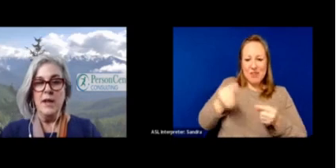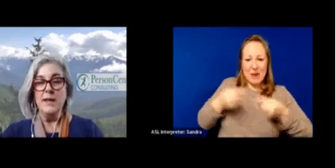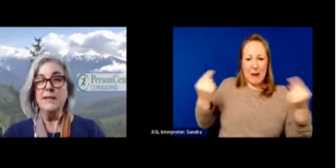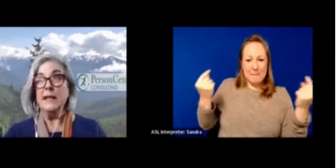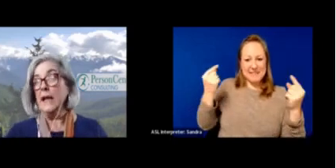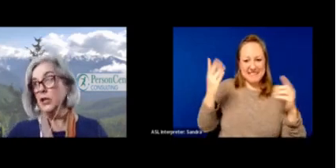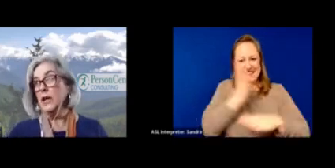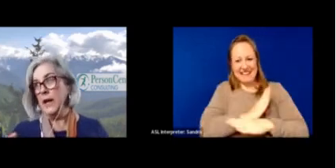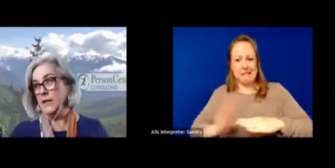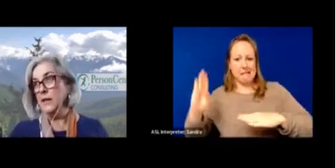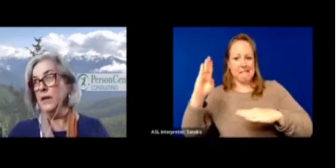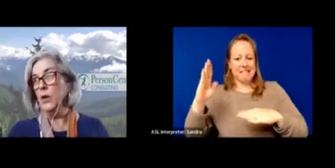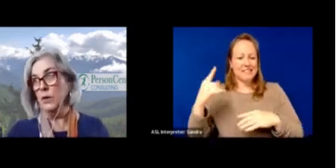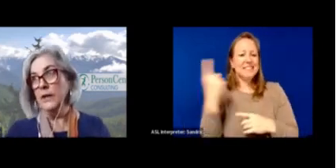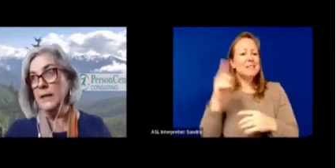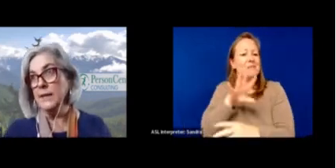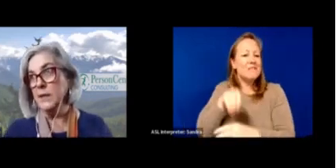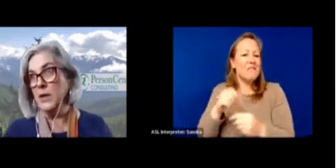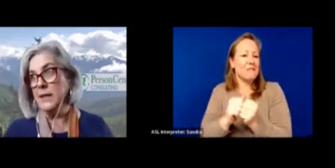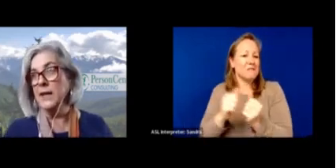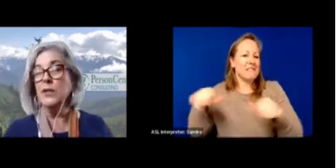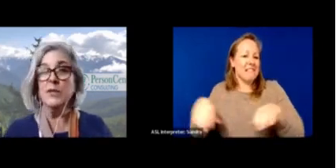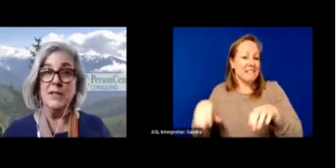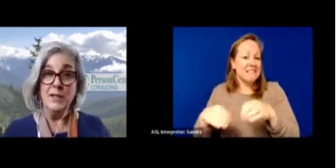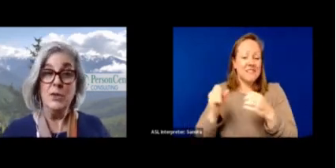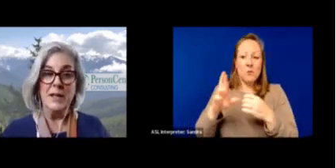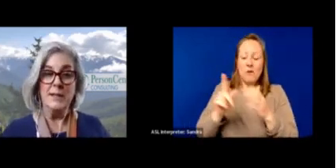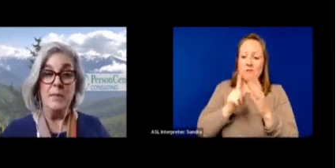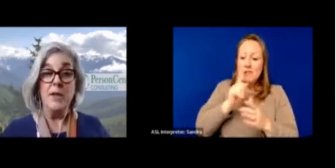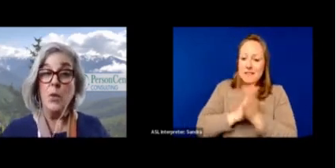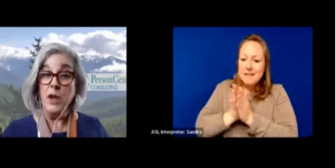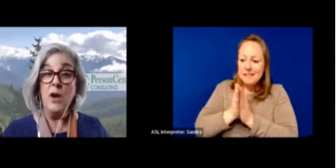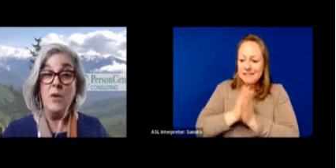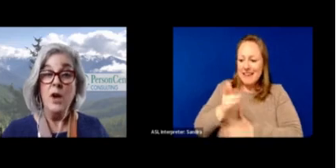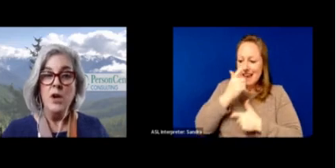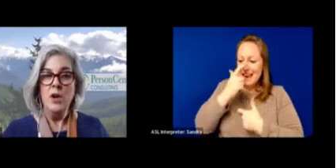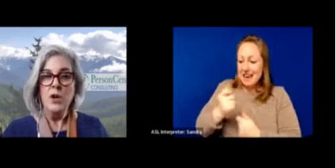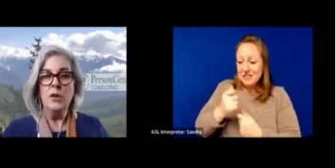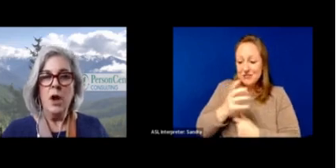really do have an obligation. And so where's the line, like, that's what the show today is